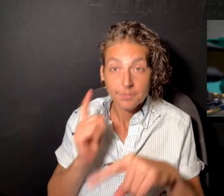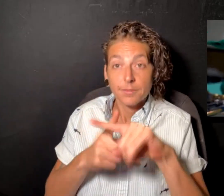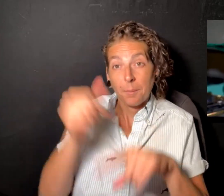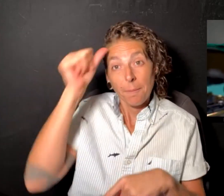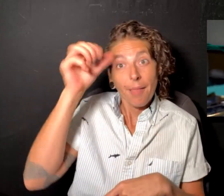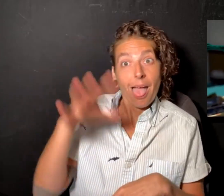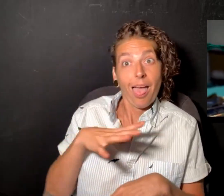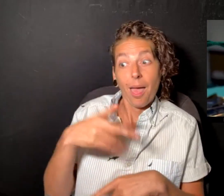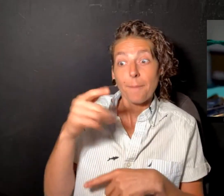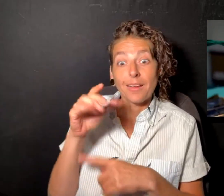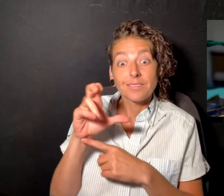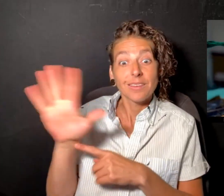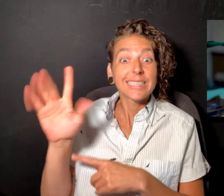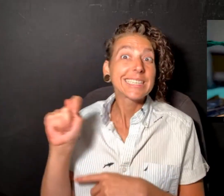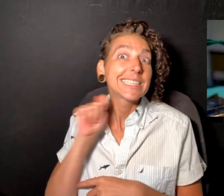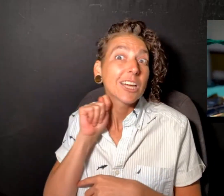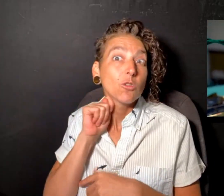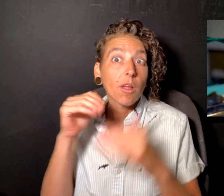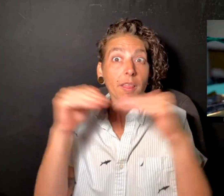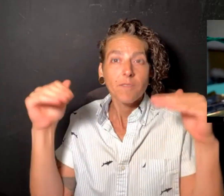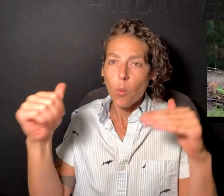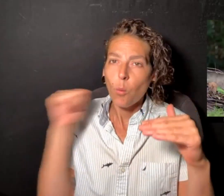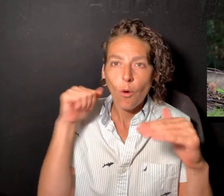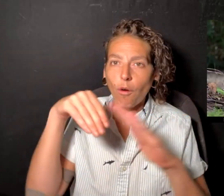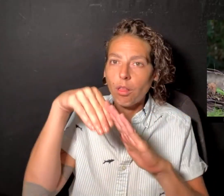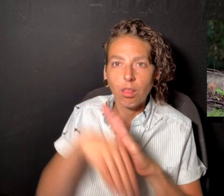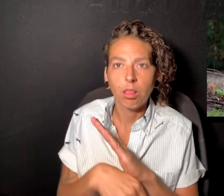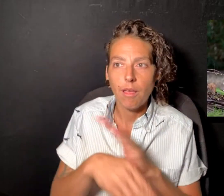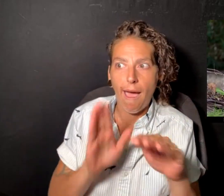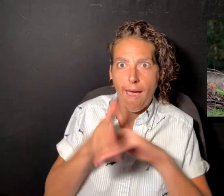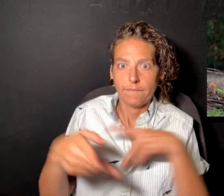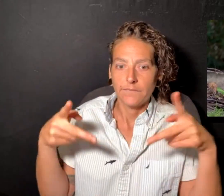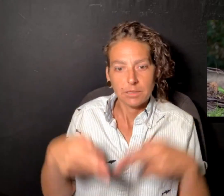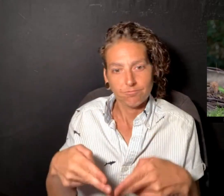peacock's testosterone levels will not go down so